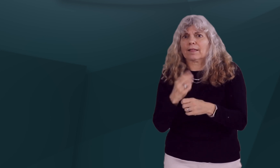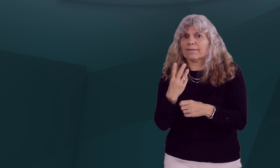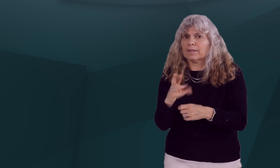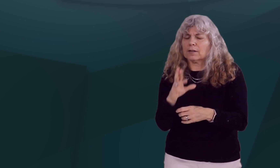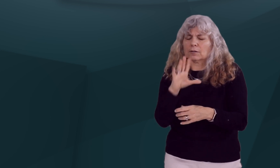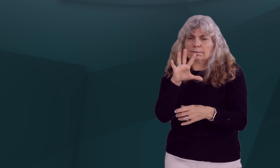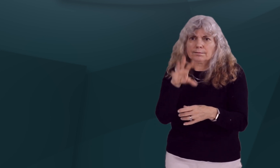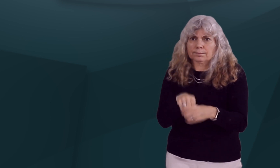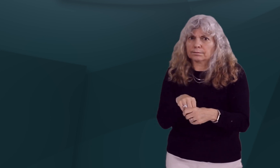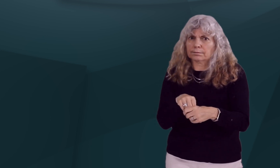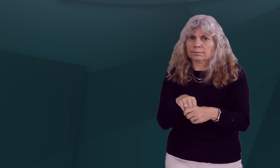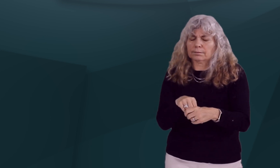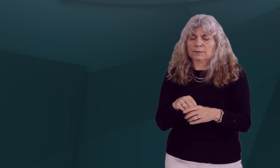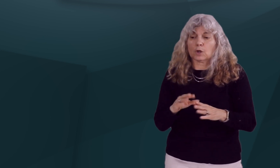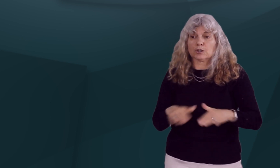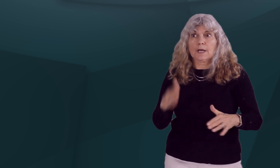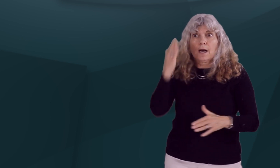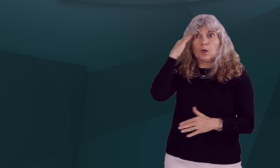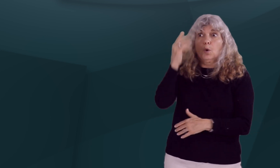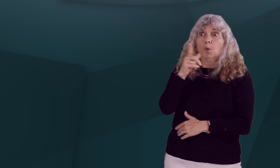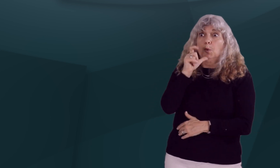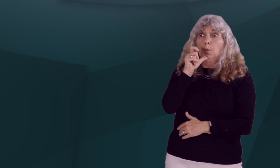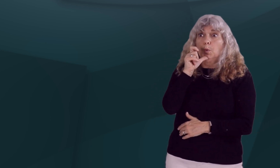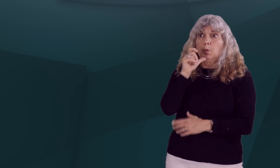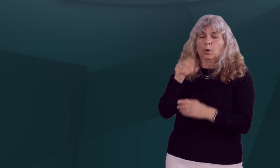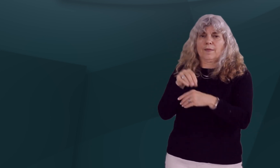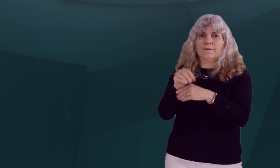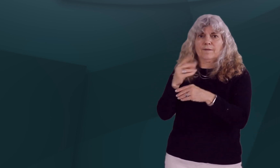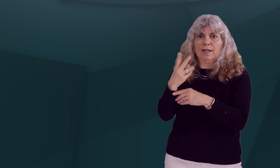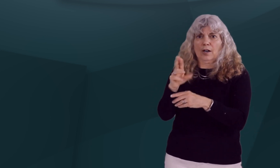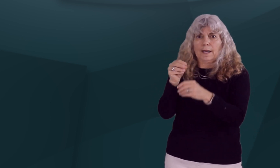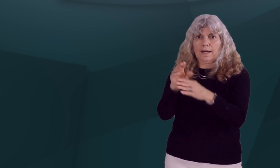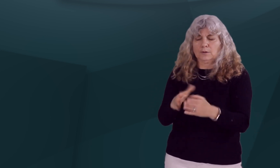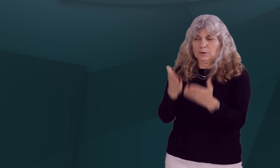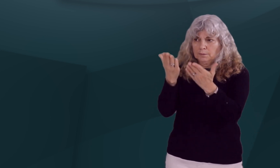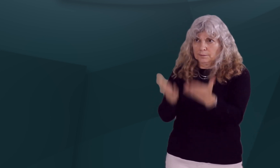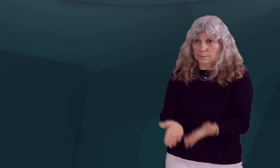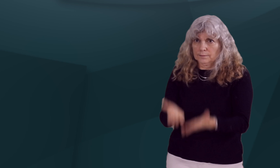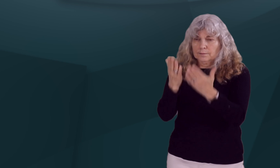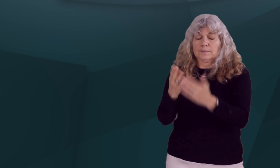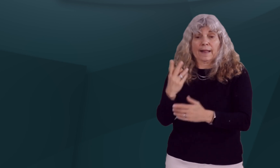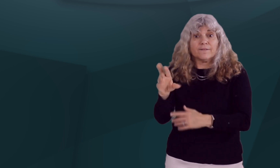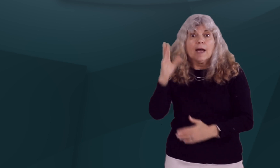Definitely get VR involved so your child will get to know who their VR counselor will be